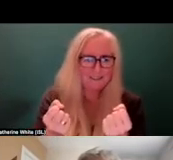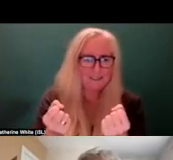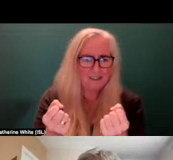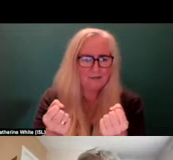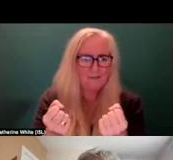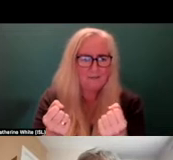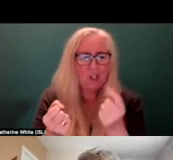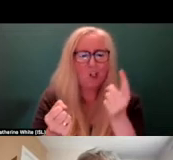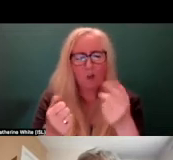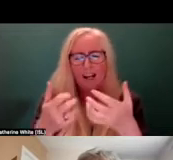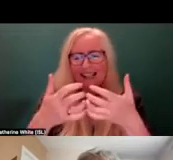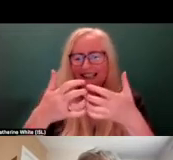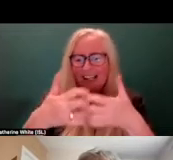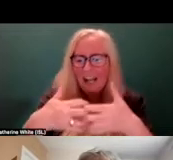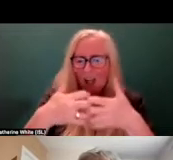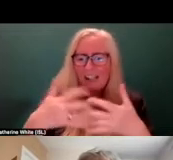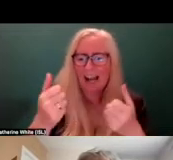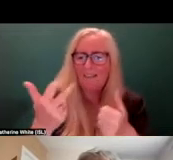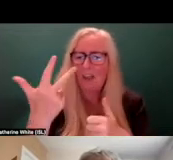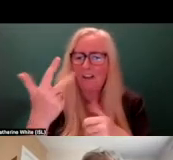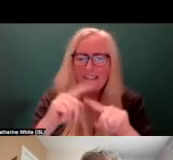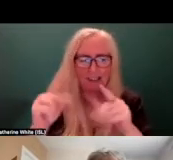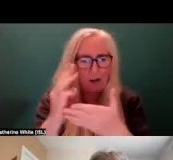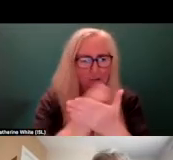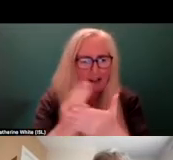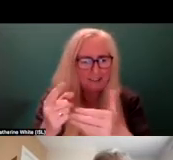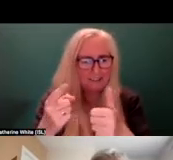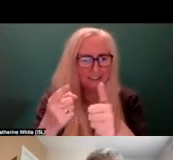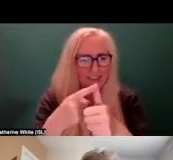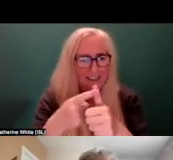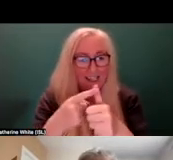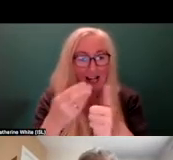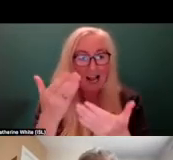And I suppose we see technology falling into three areas, one around how -- you